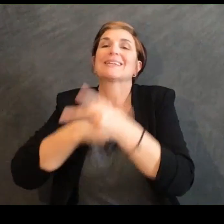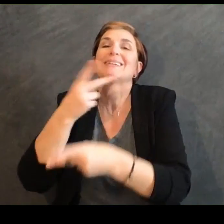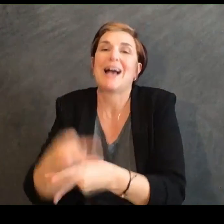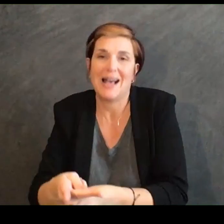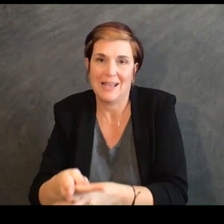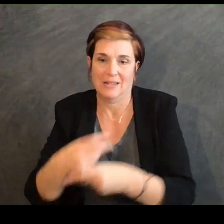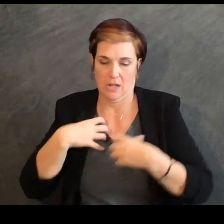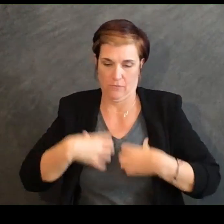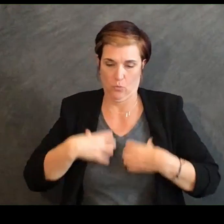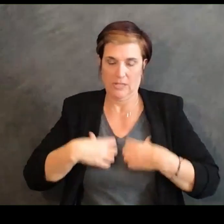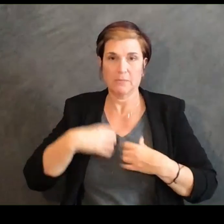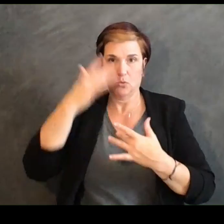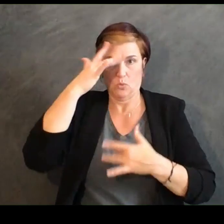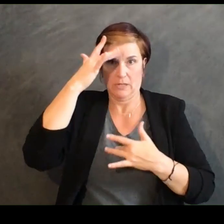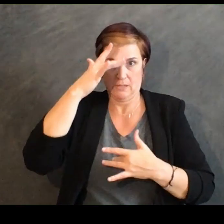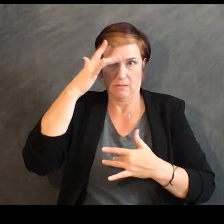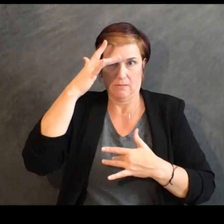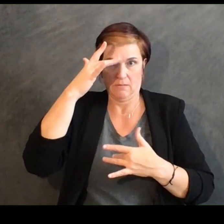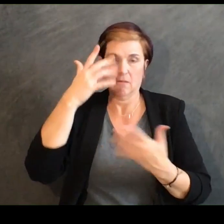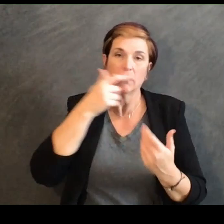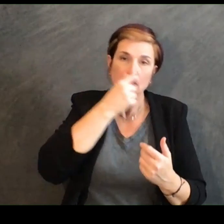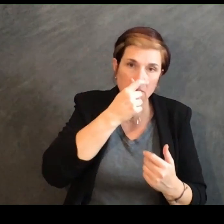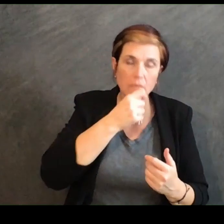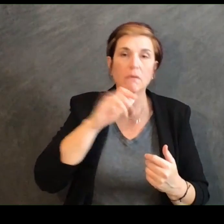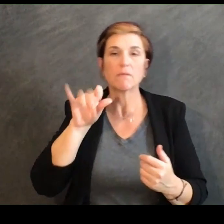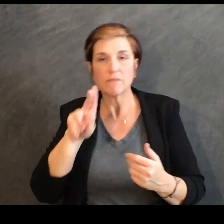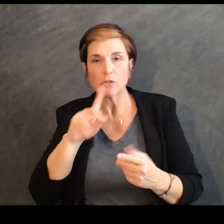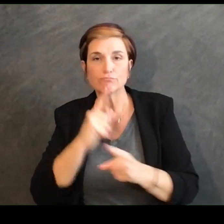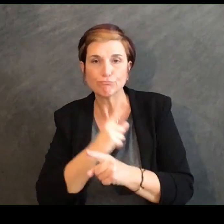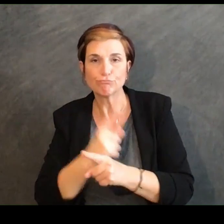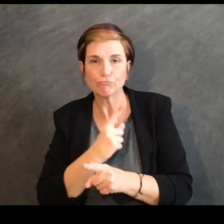the screening is critical but even with the screening we're gonna reload run